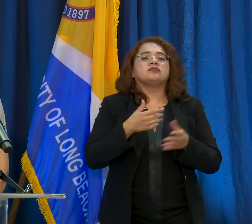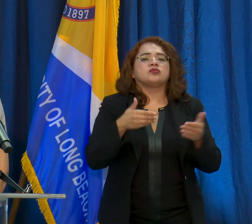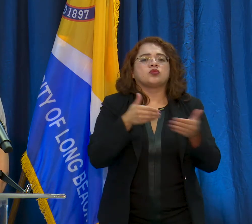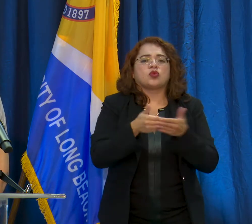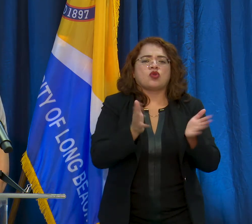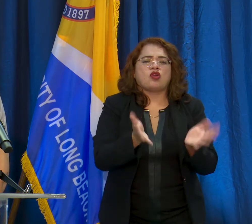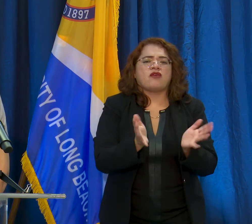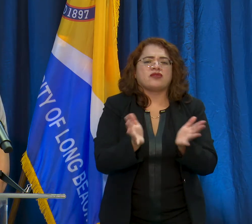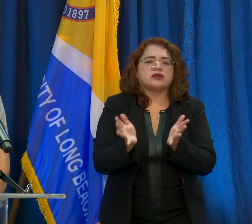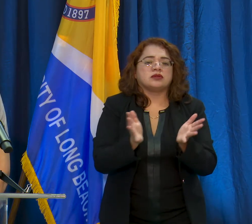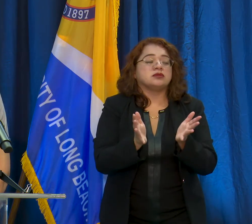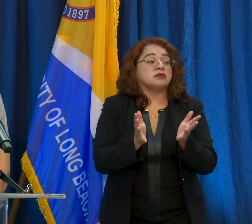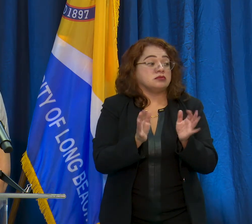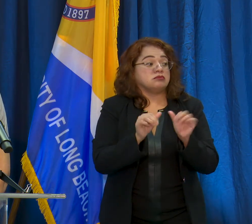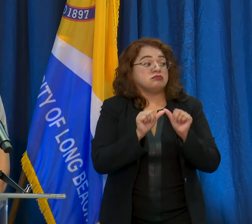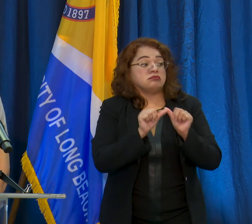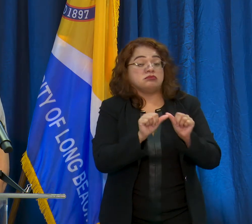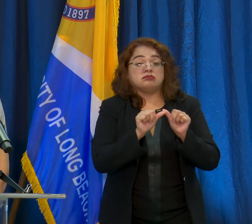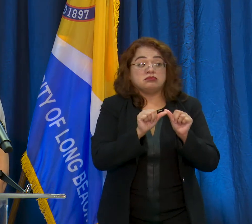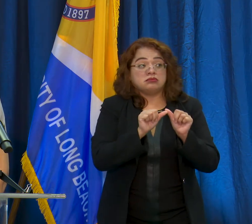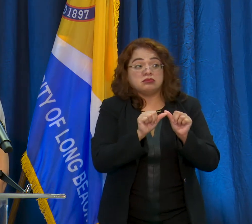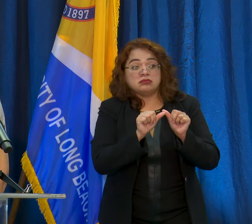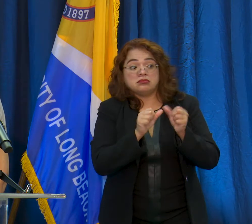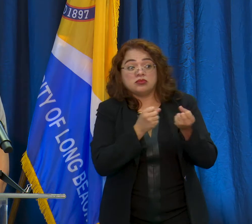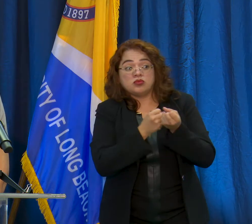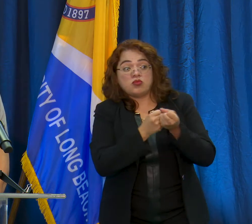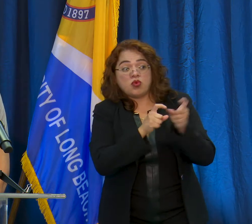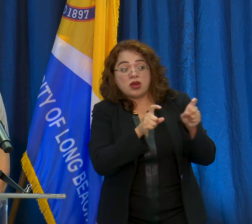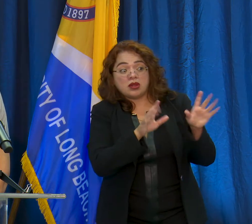ensure that that continues and to provide support